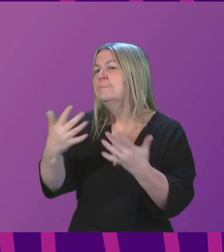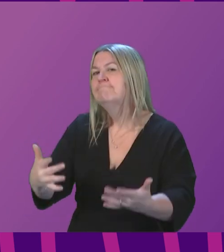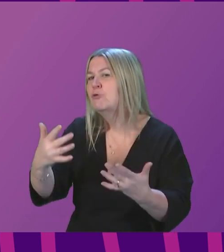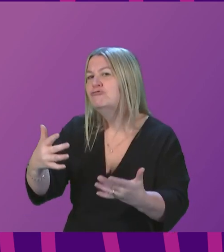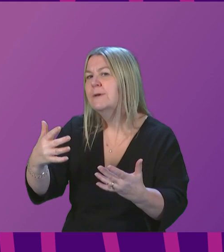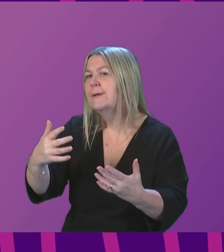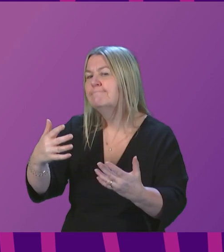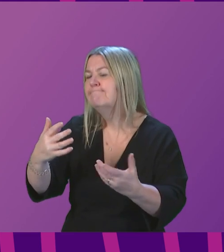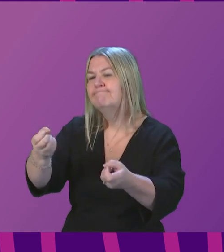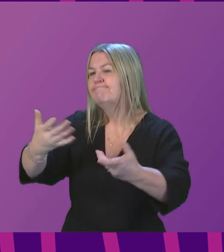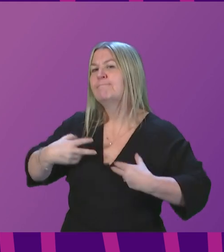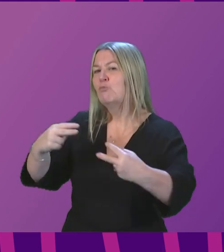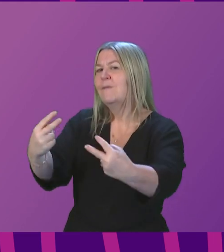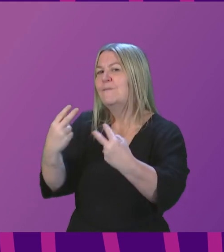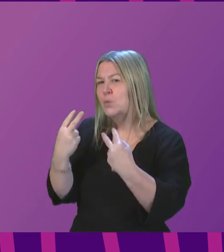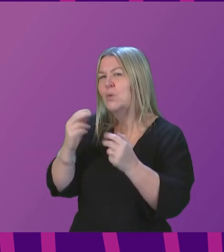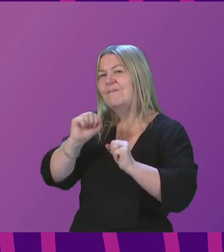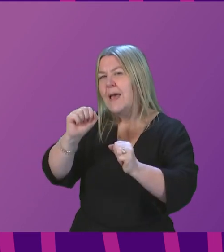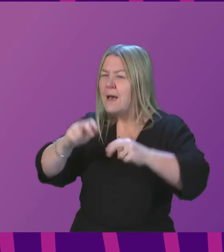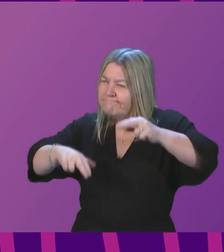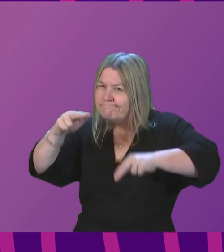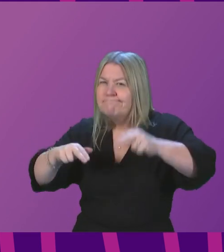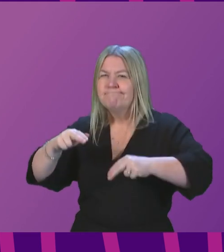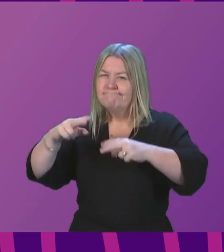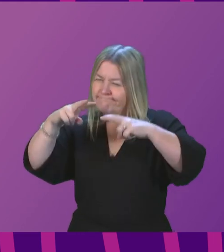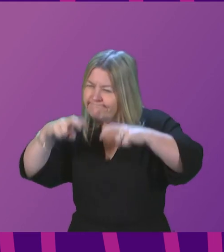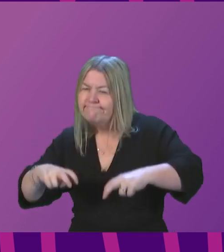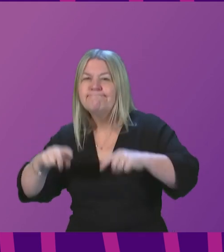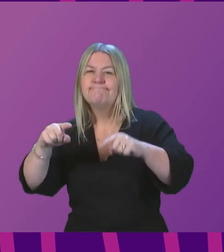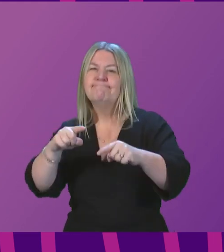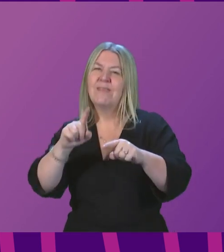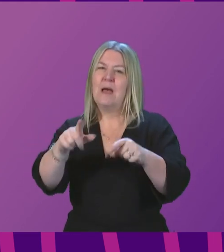I will ask the Scottish Government minister responsible to write to the member with further details on that.